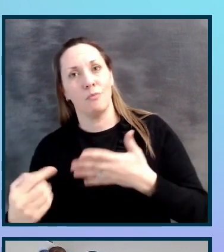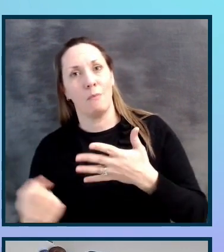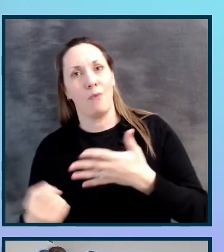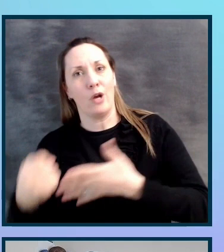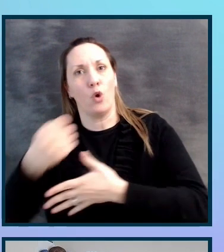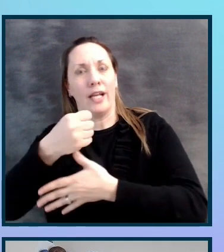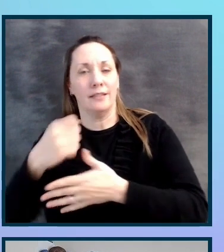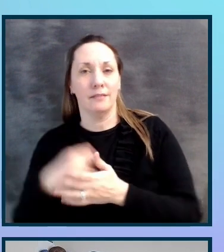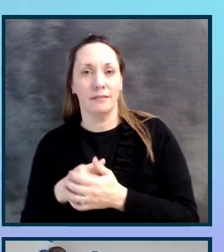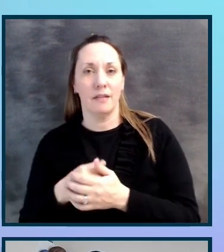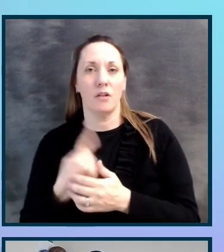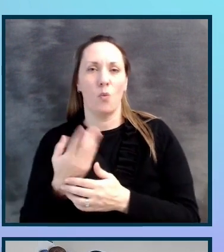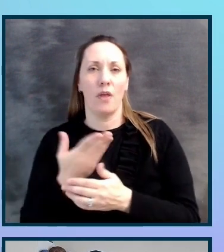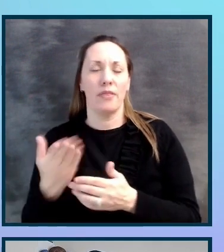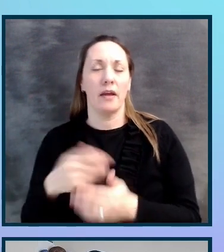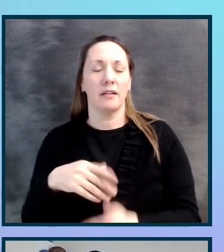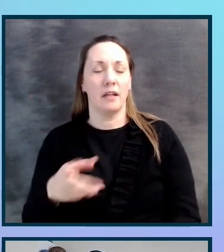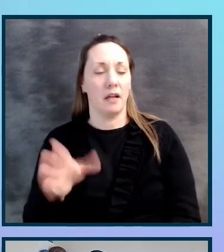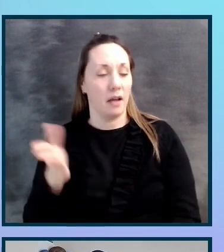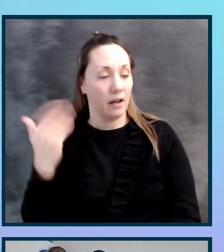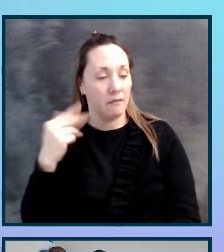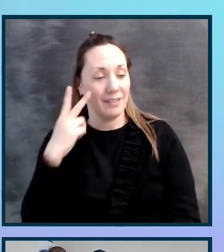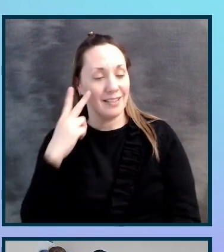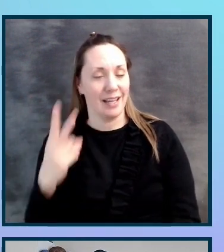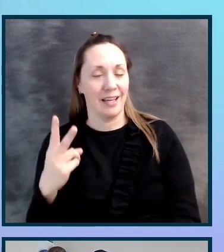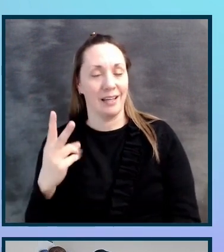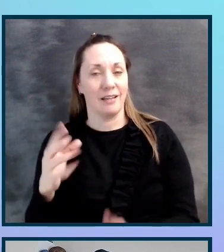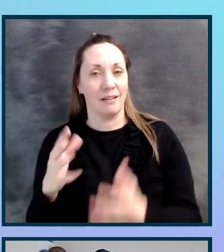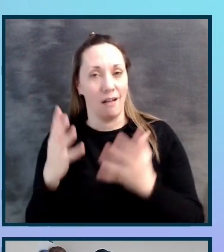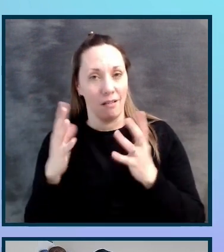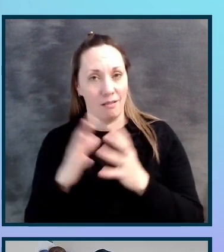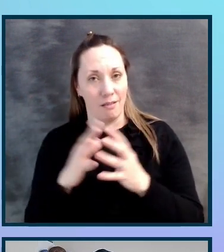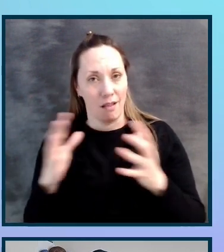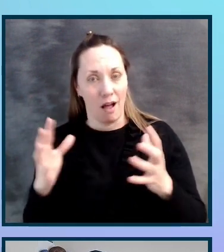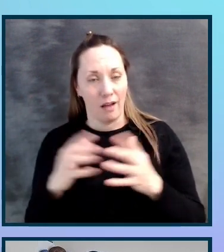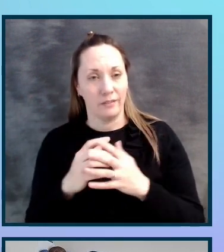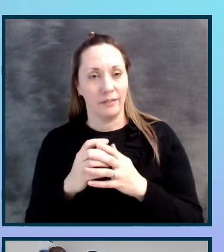The one thing that I've seen and a lot of you that know this